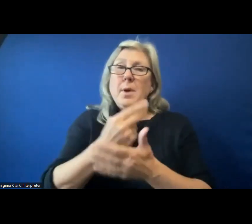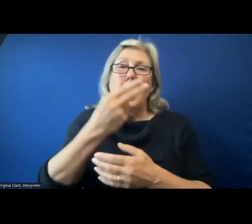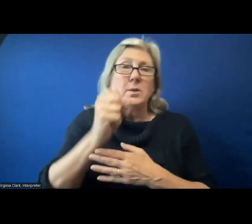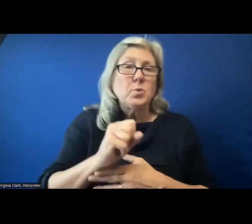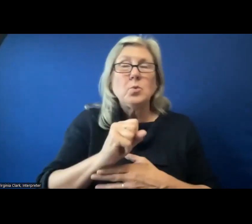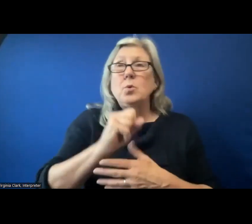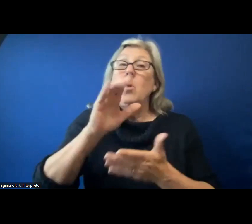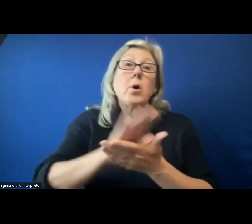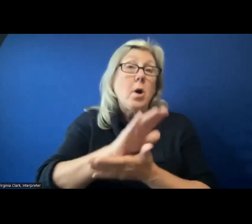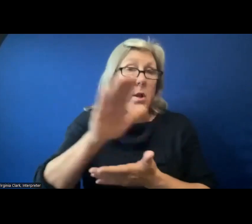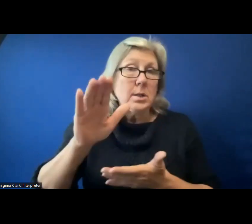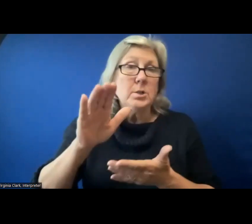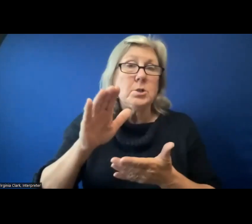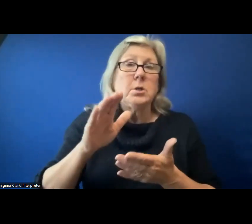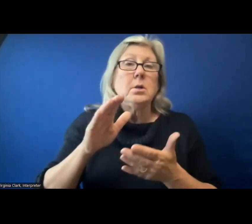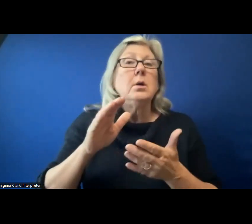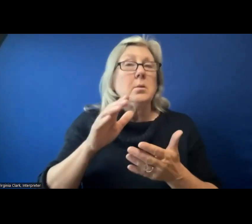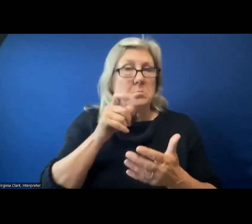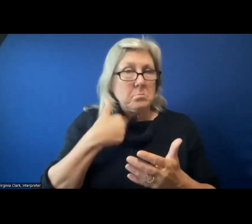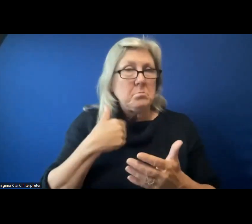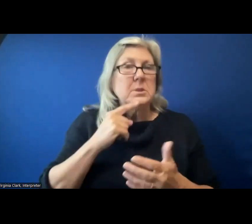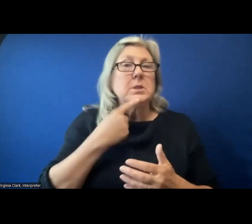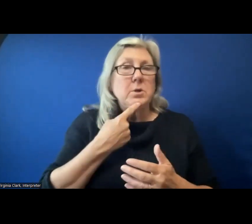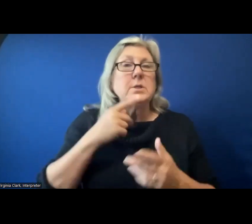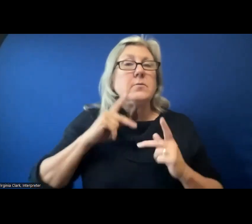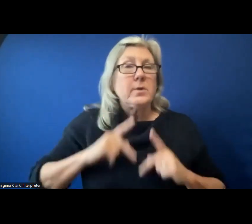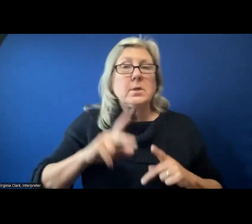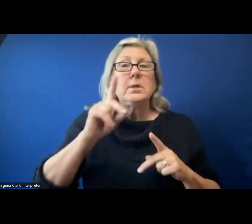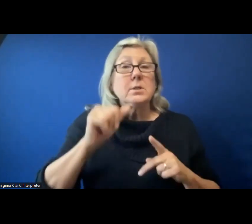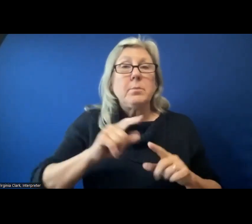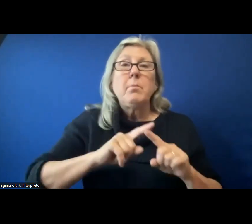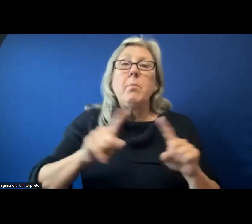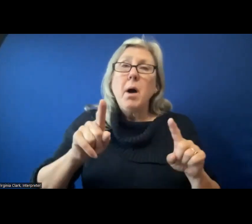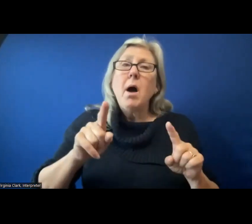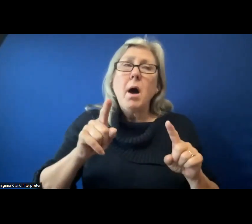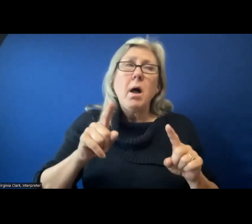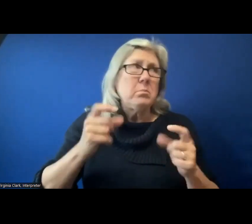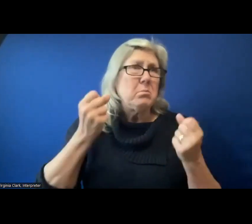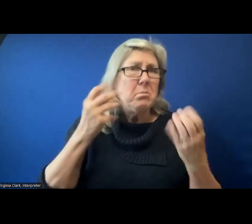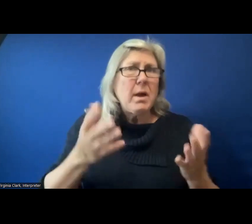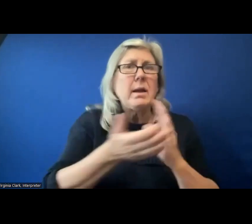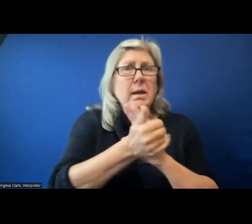of college with serious physical disabilities but a lot of other abilities and the ability